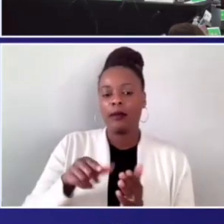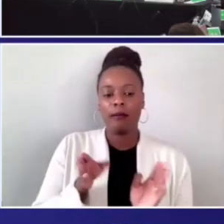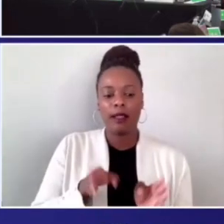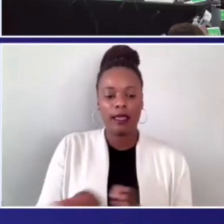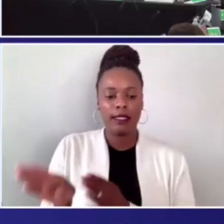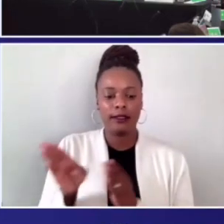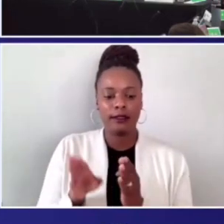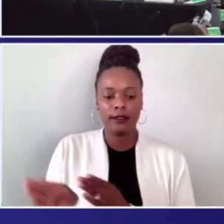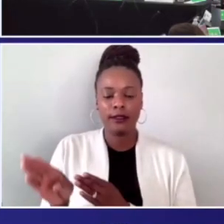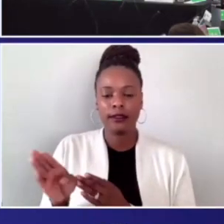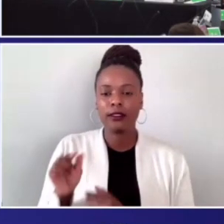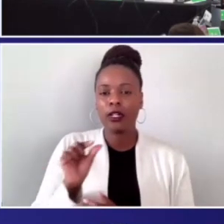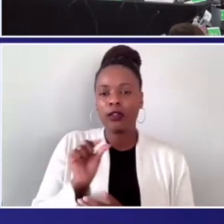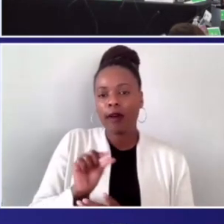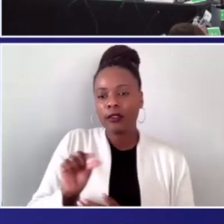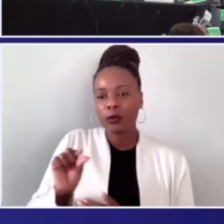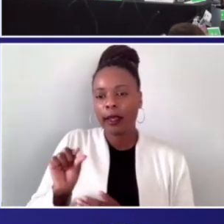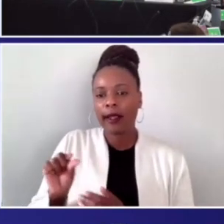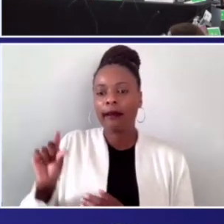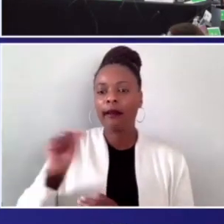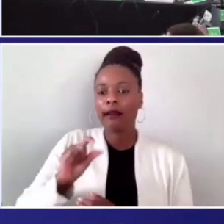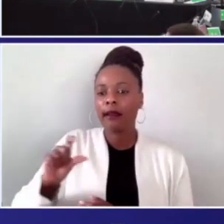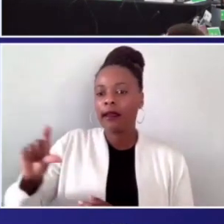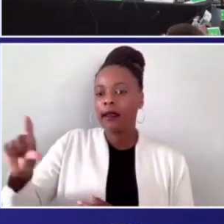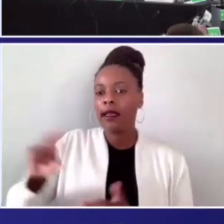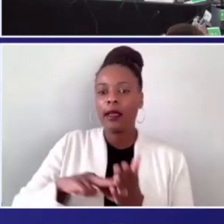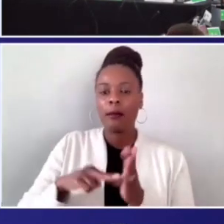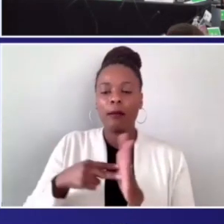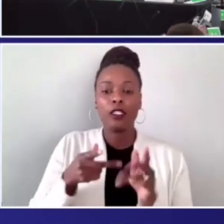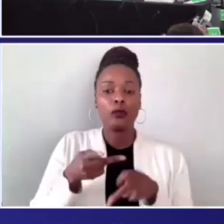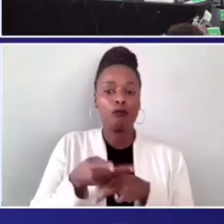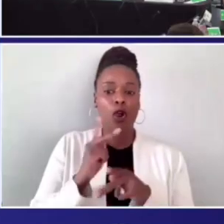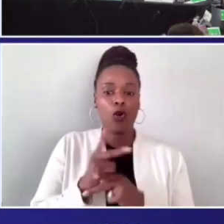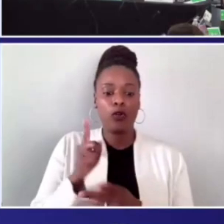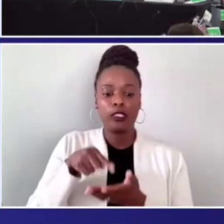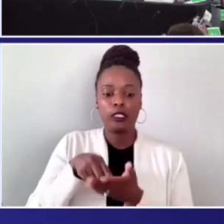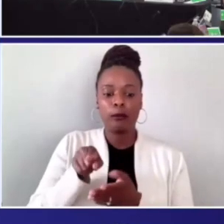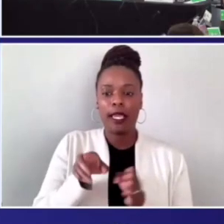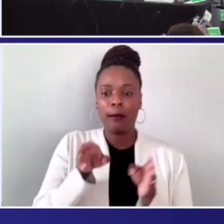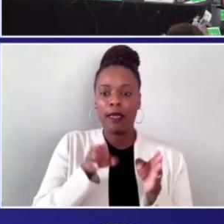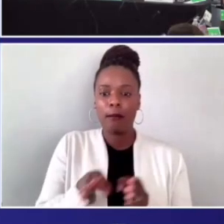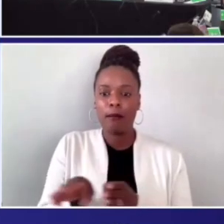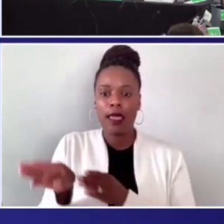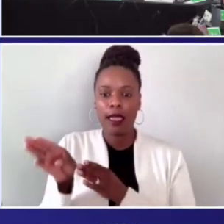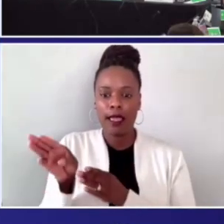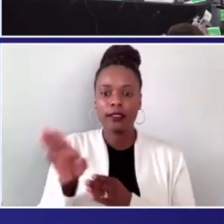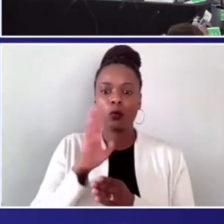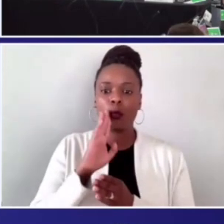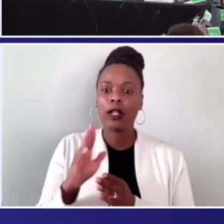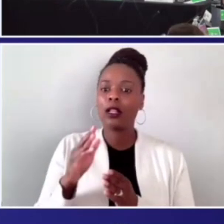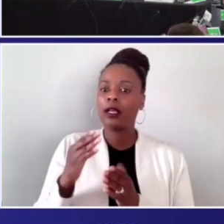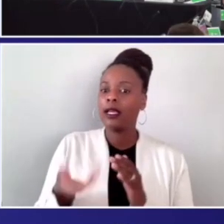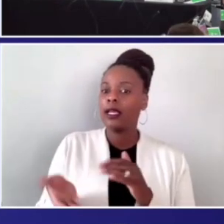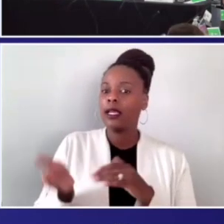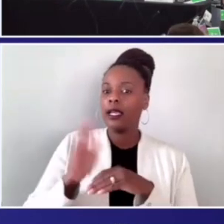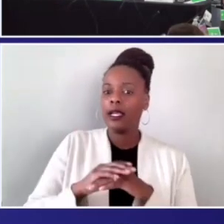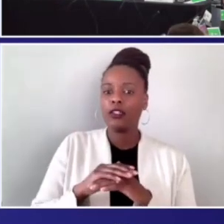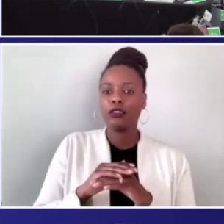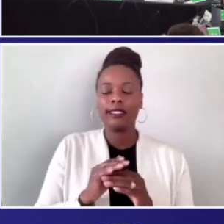are structured so that a borrower's monthly payment will periodically increase over the course of repayment period. In general, borrowers will be required to